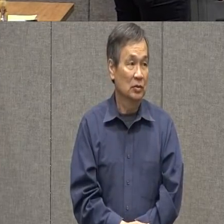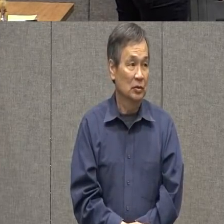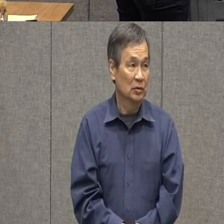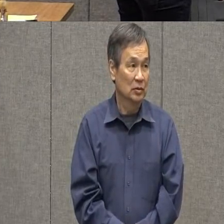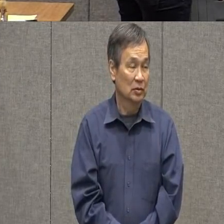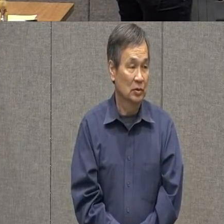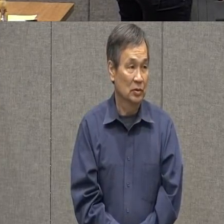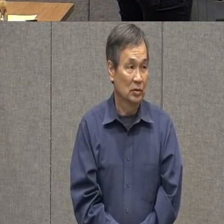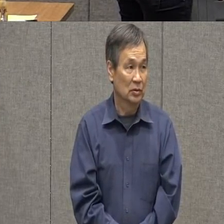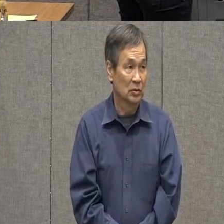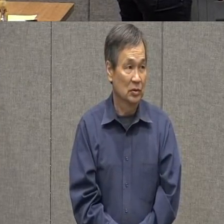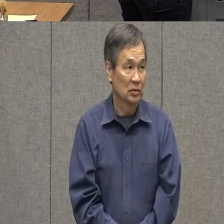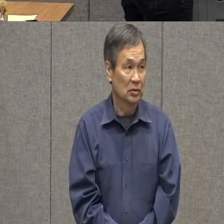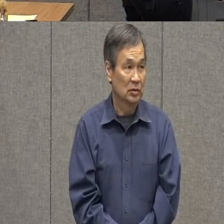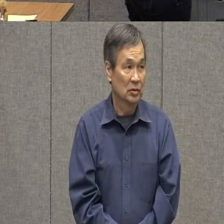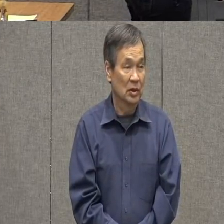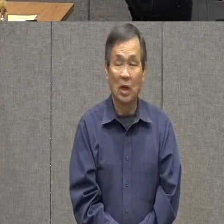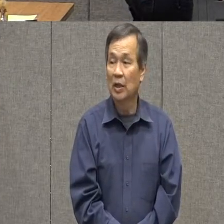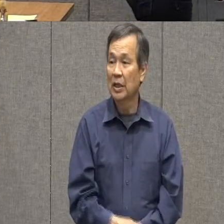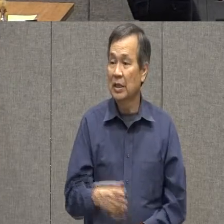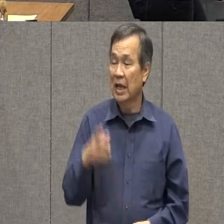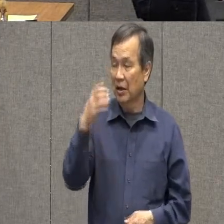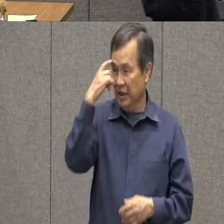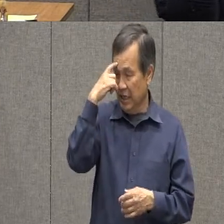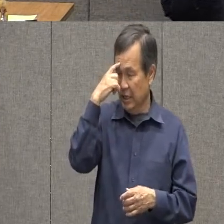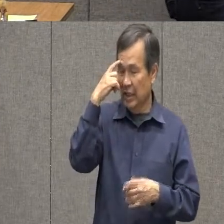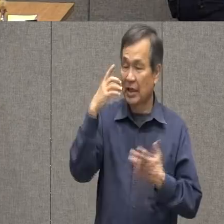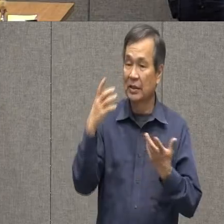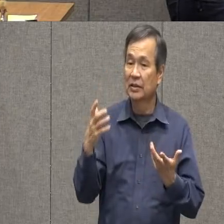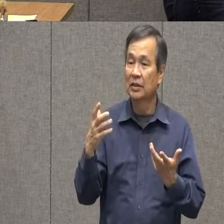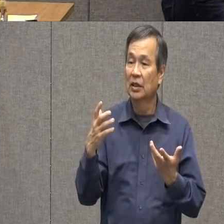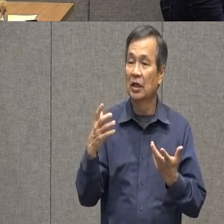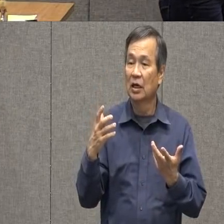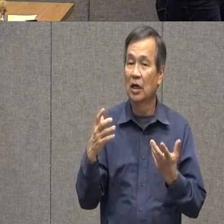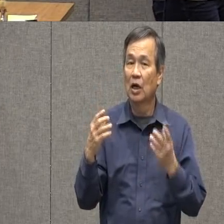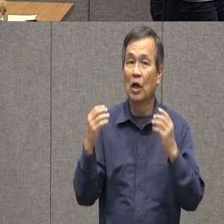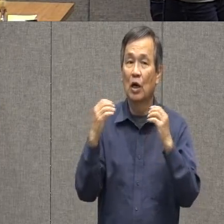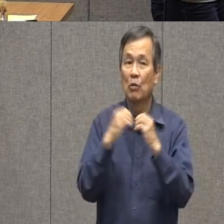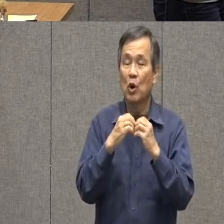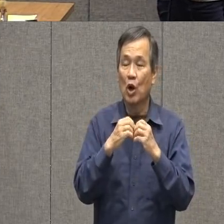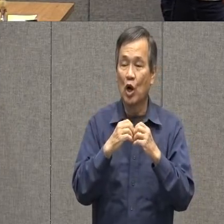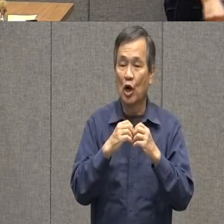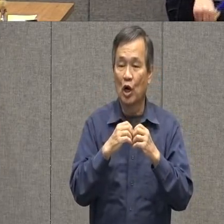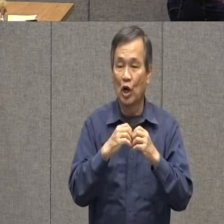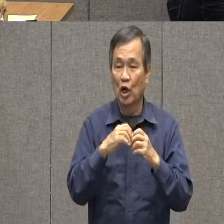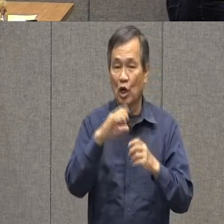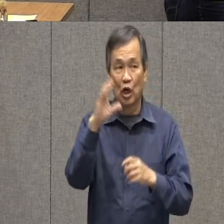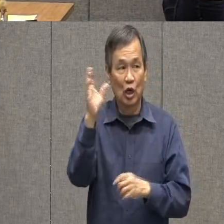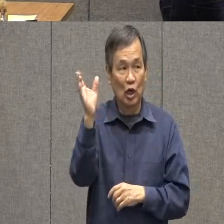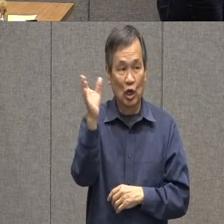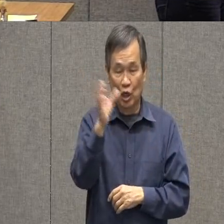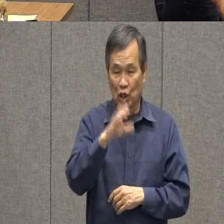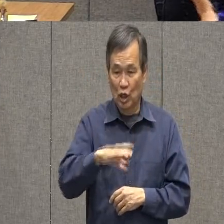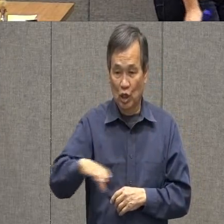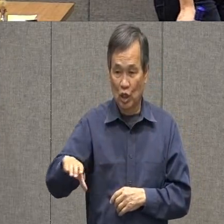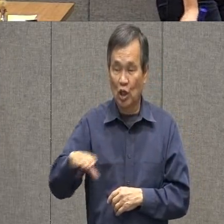So Ms. Ley, I want you to think of a pose that's gonna be a little bit more curvy. A little bit wiggly for me to do.